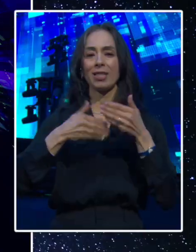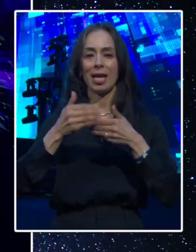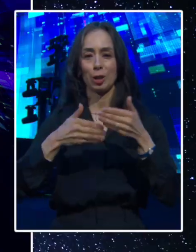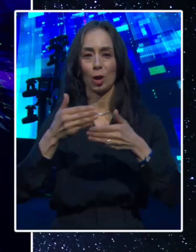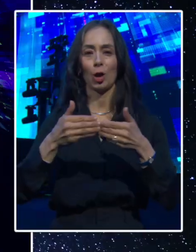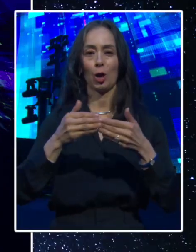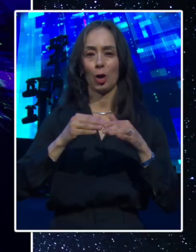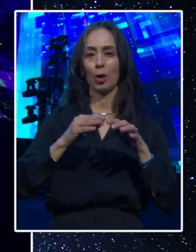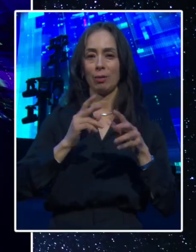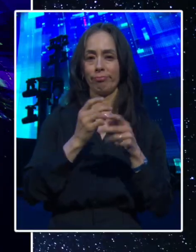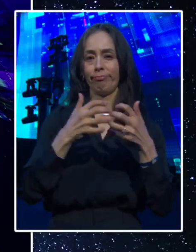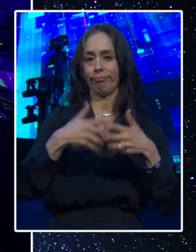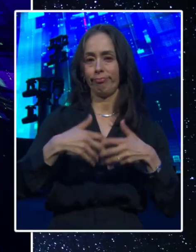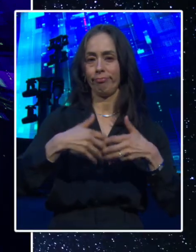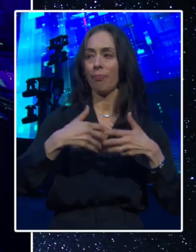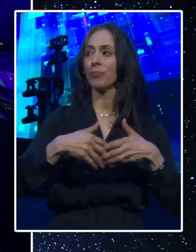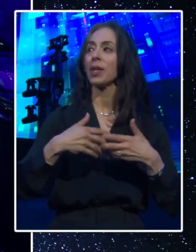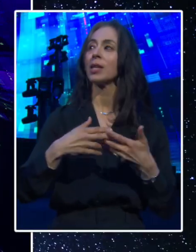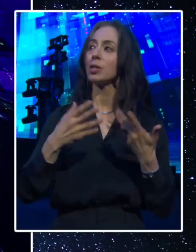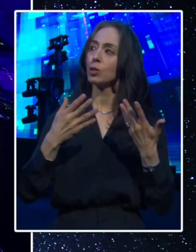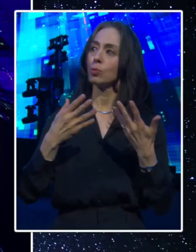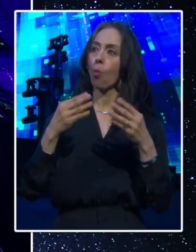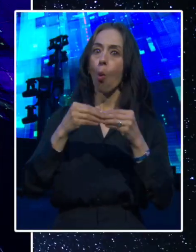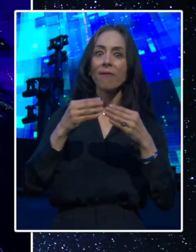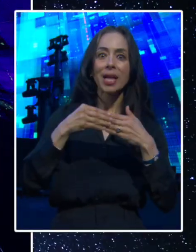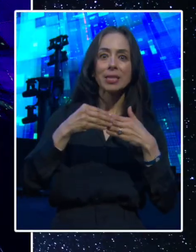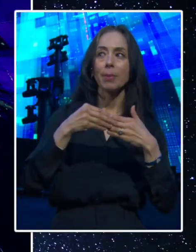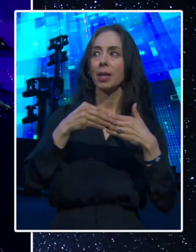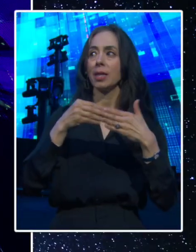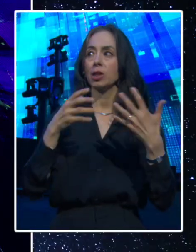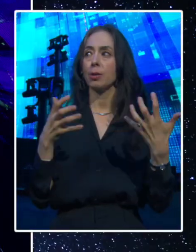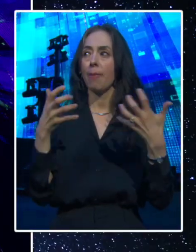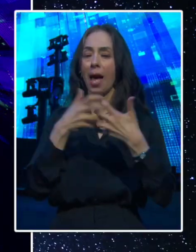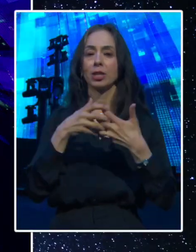giving you even more choice and flexibility to match your workload needs.